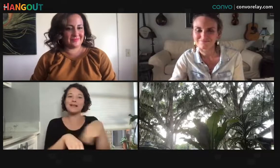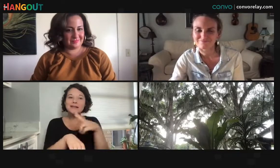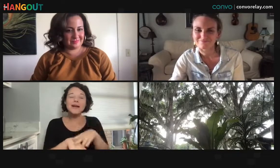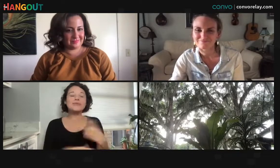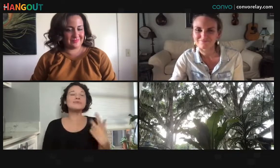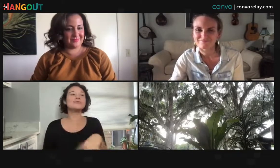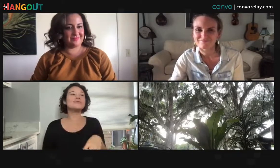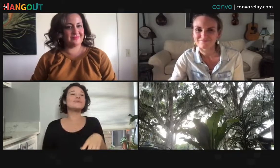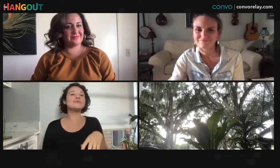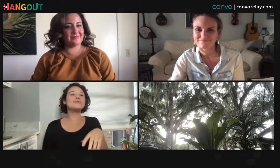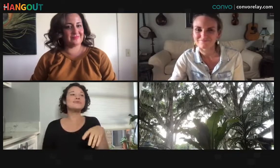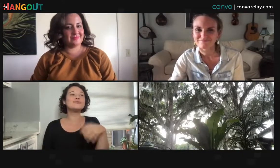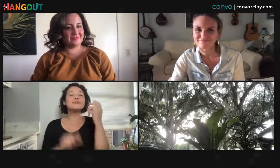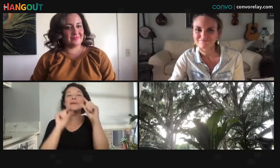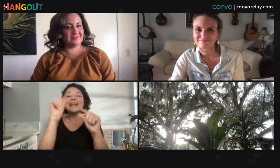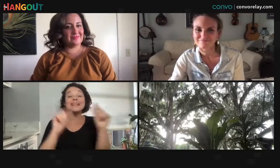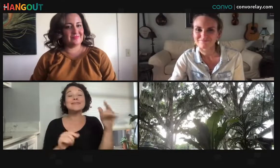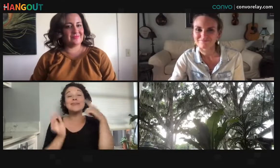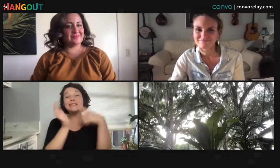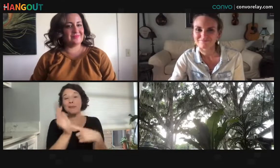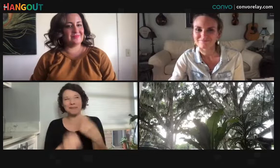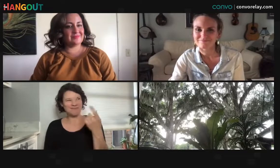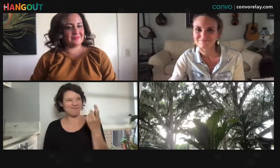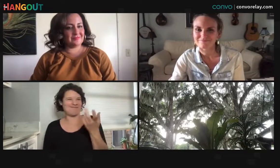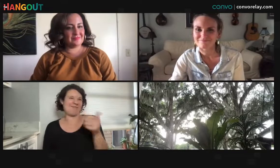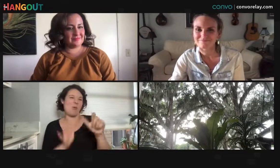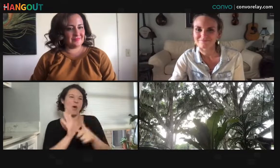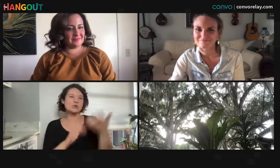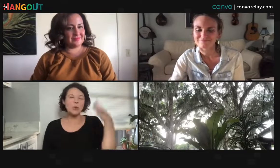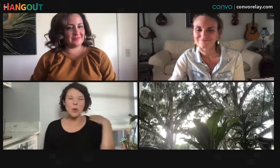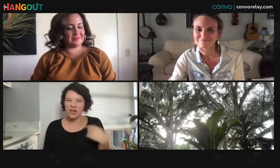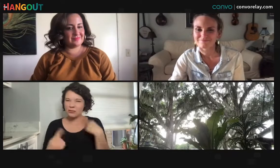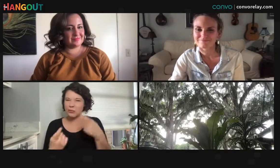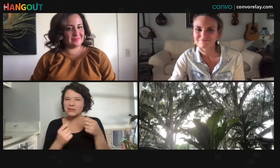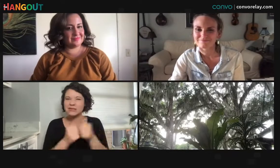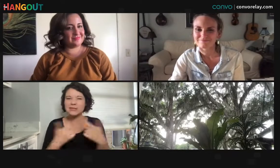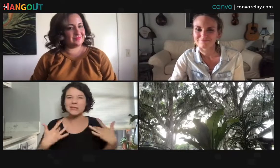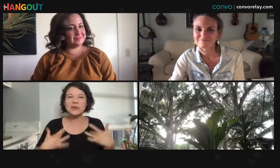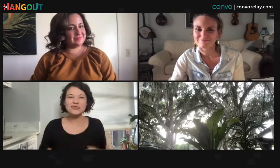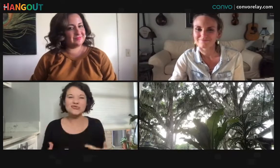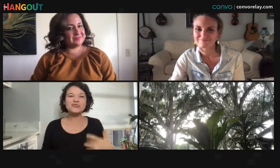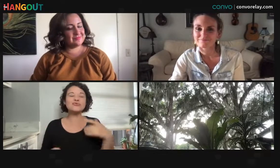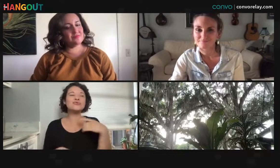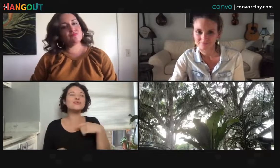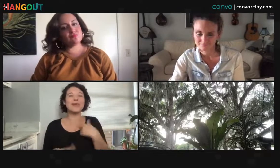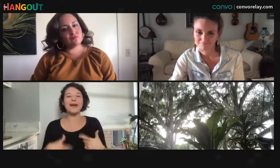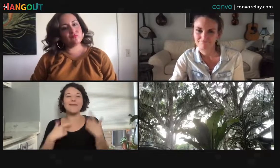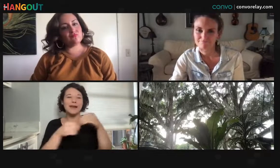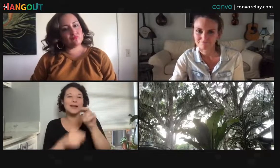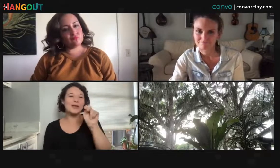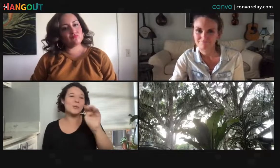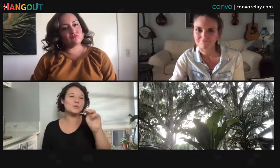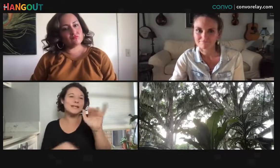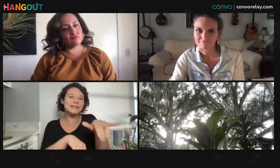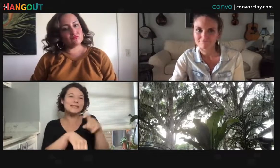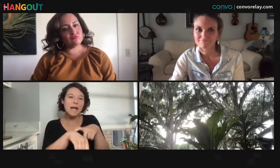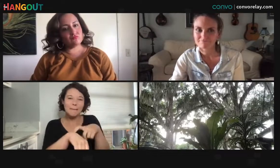there's a lot of people out there who are very qualified with experiences with nature and i i went about that journey myself i